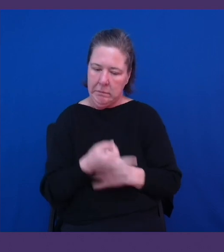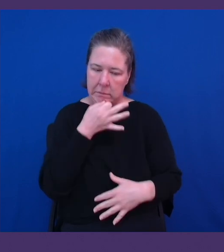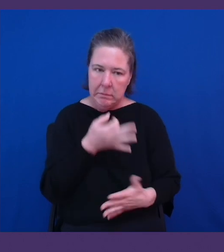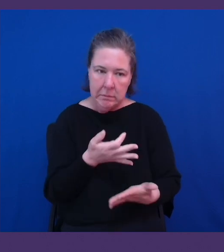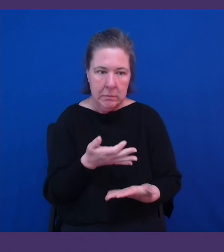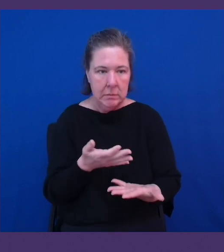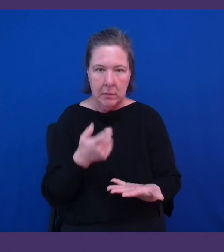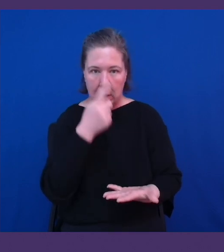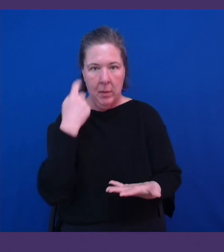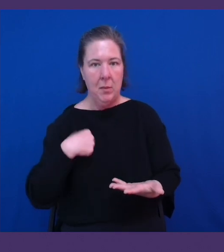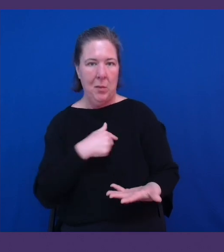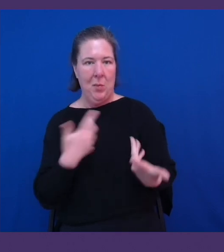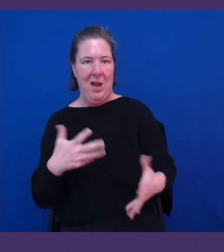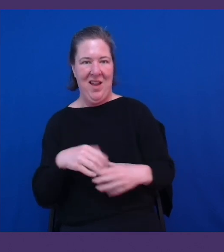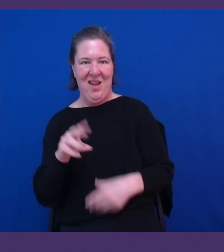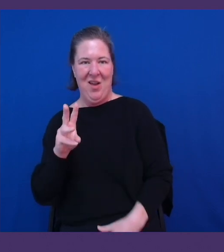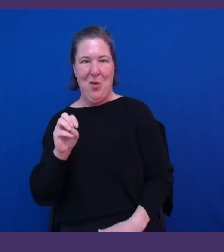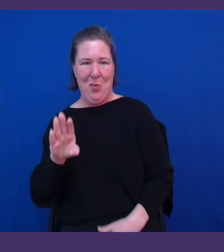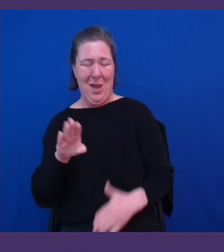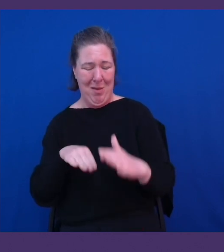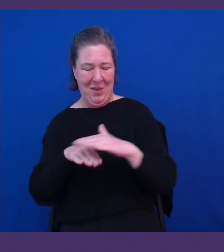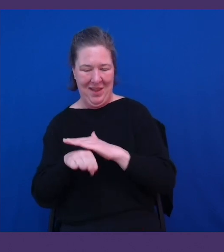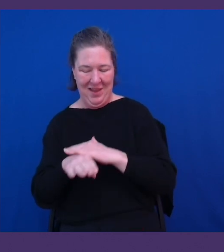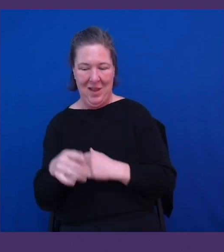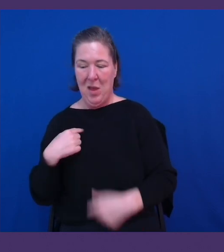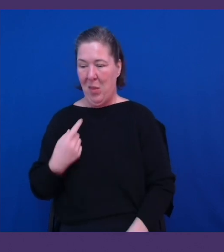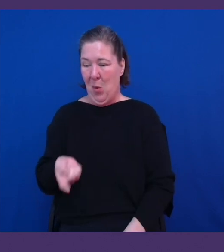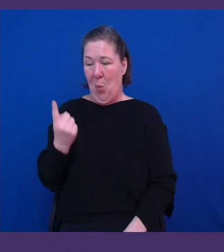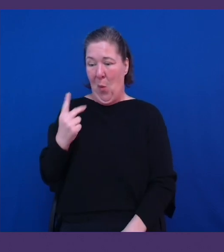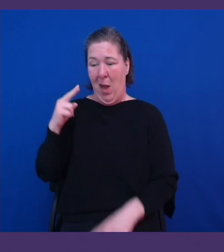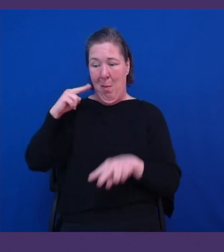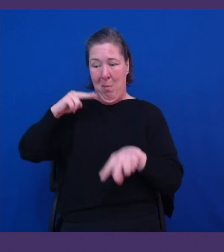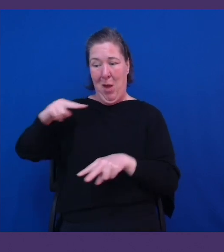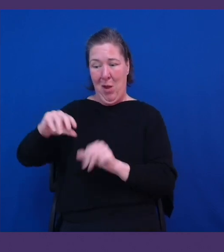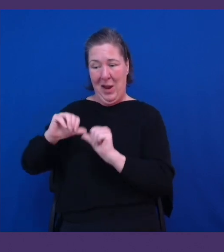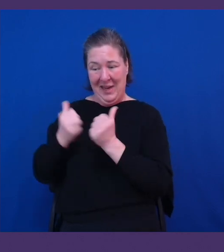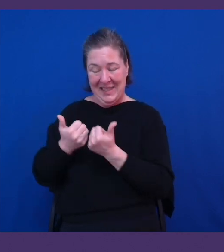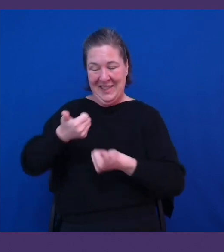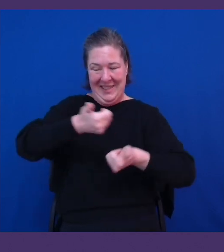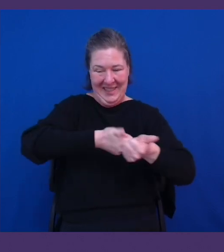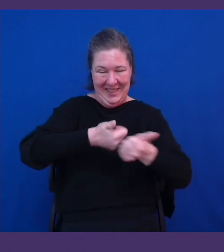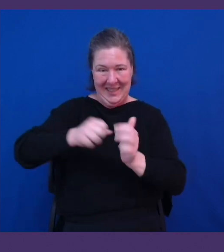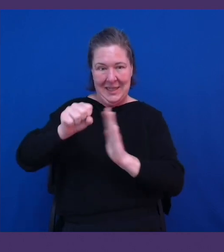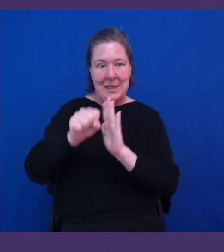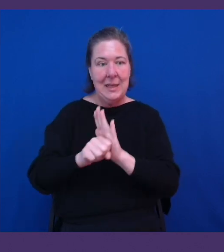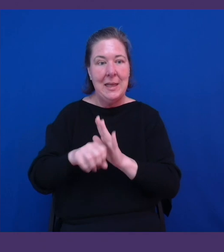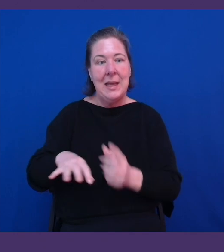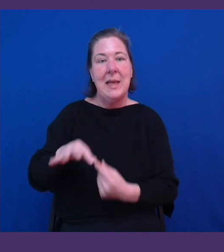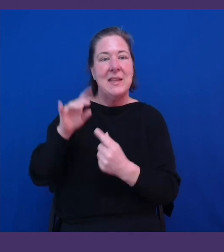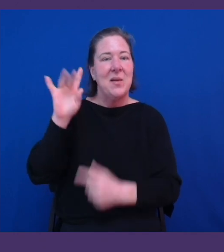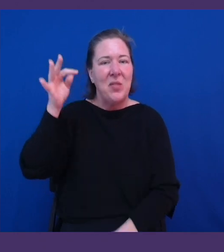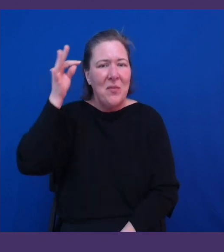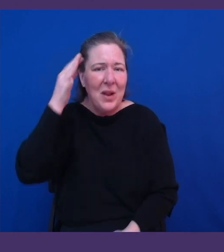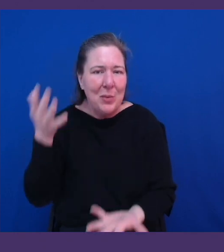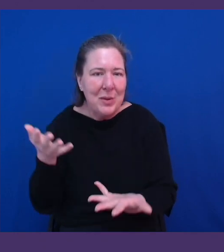in the Web Accessibility Directive there's one monitoring agency in each member state except for the federal ones where we have several.